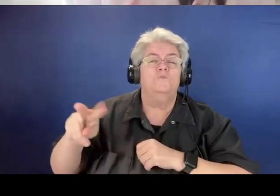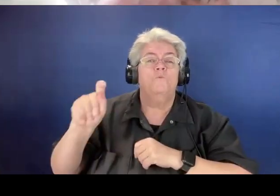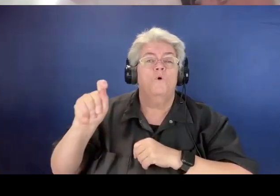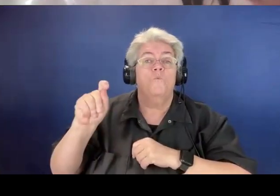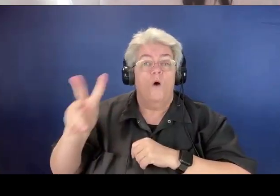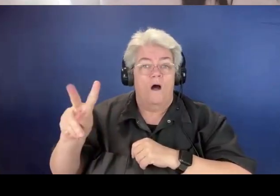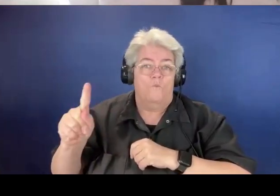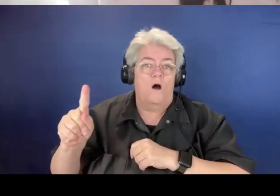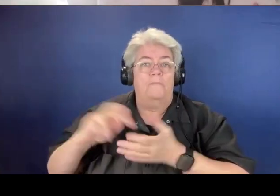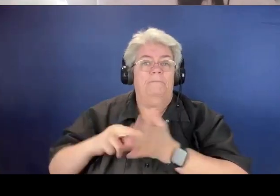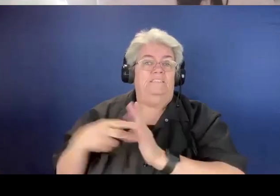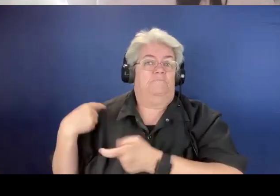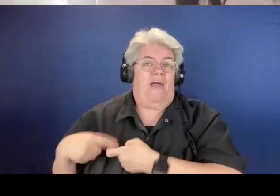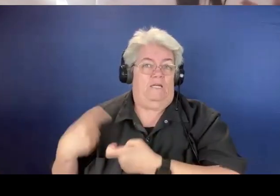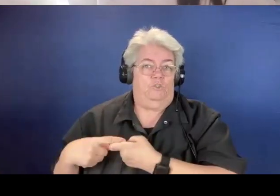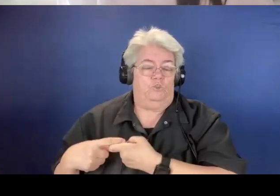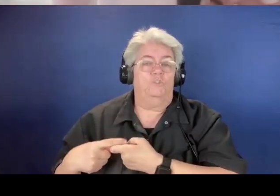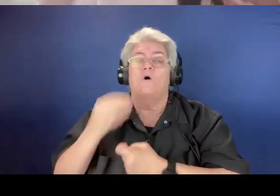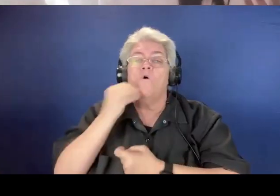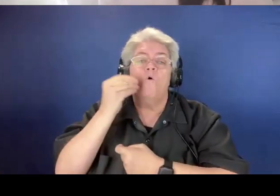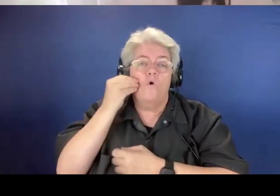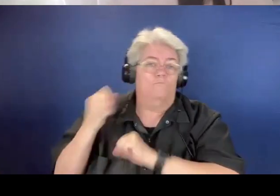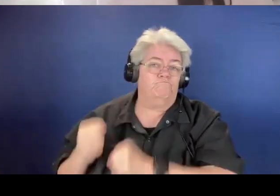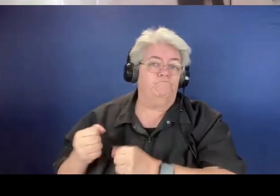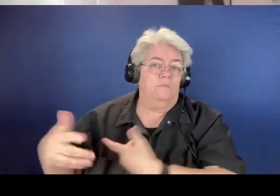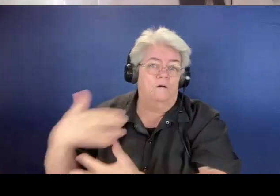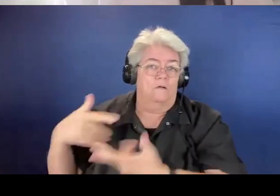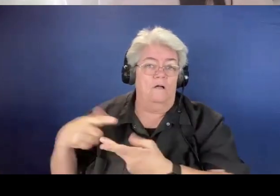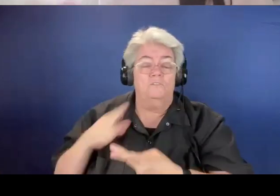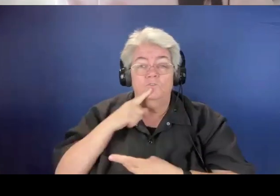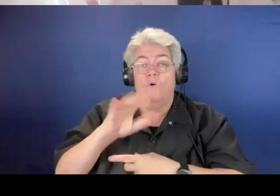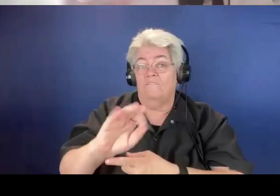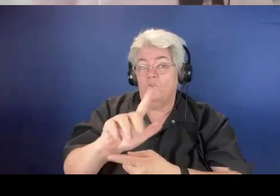So, these figures indicate that Florida's linguistic diversity is